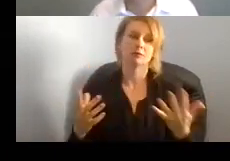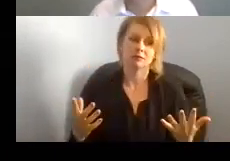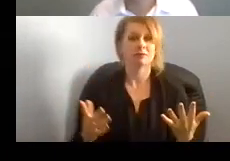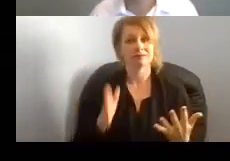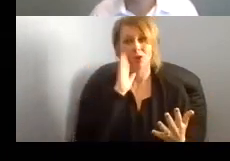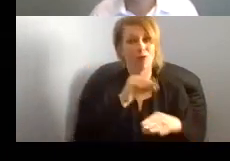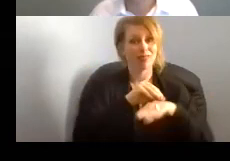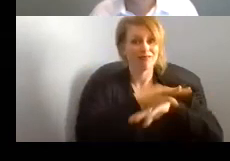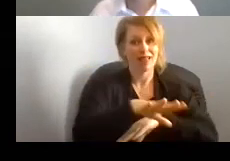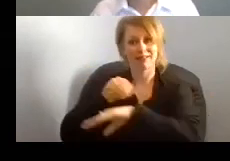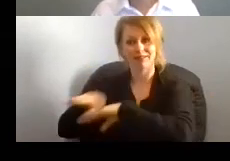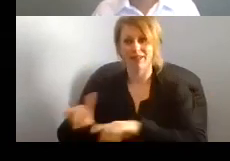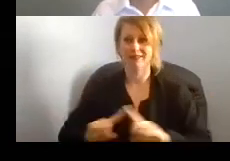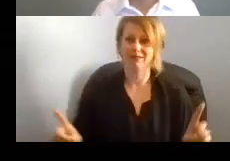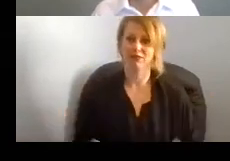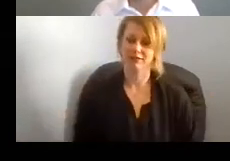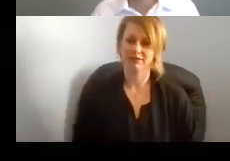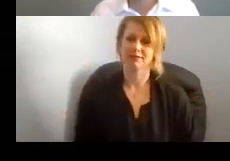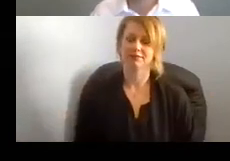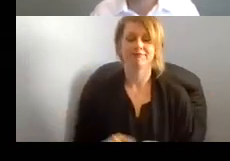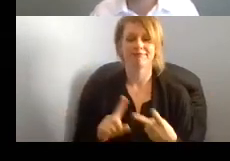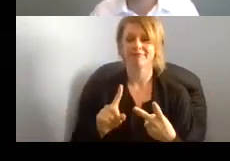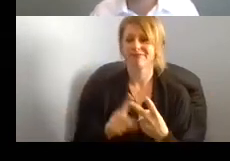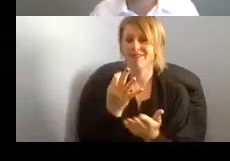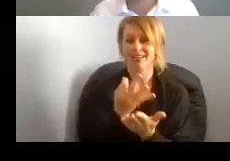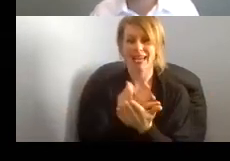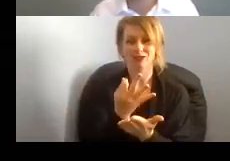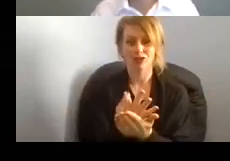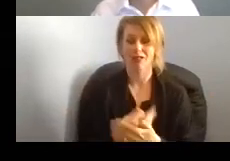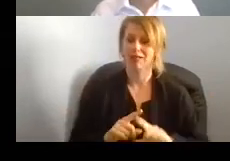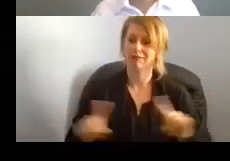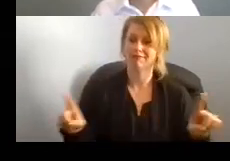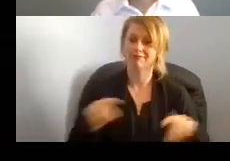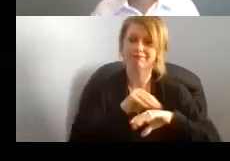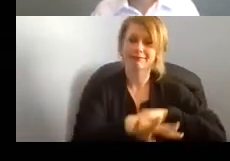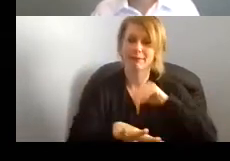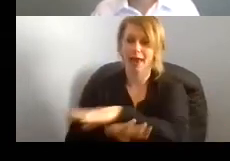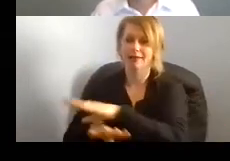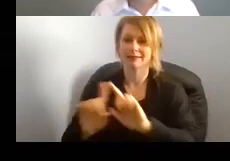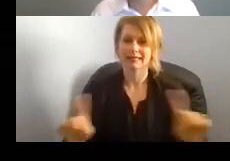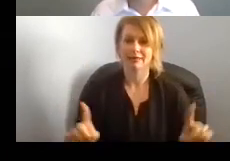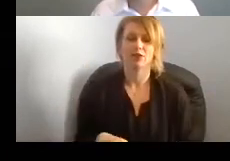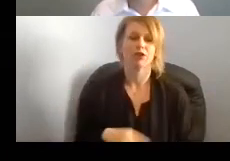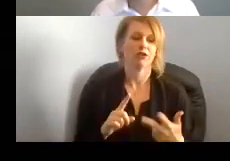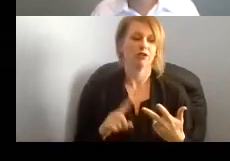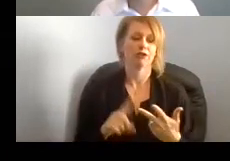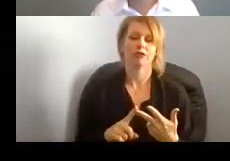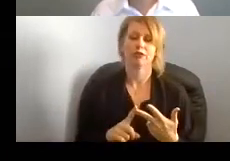than others. But there’s also financial impacts or differential – the nature of the loss is going to be different.